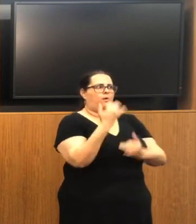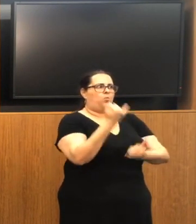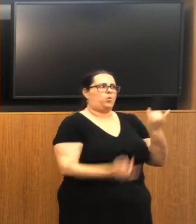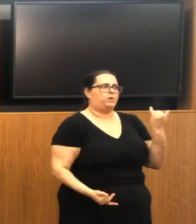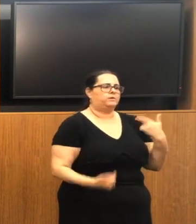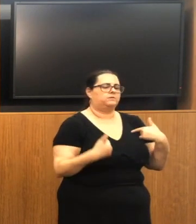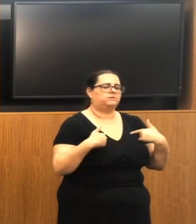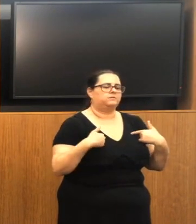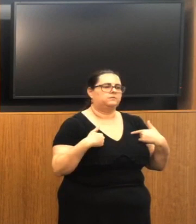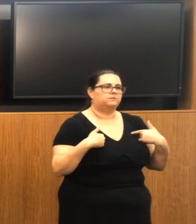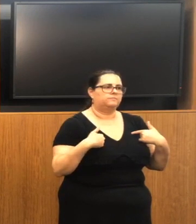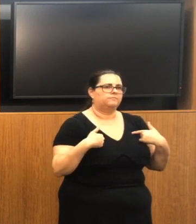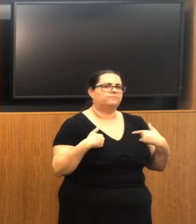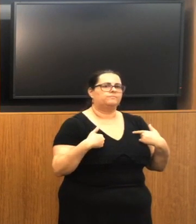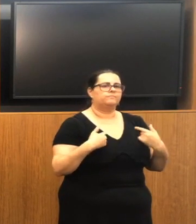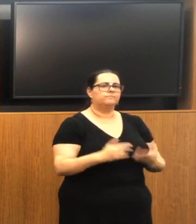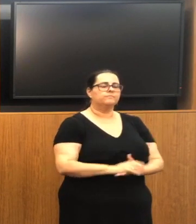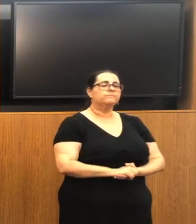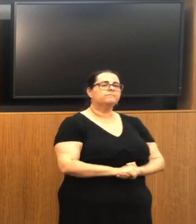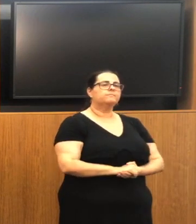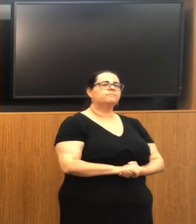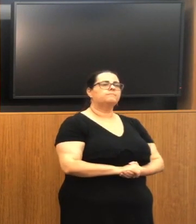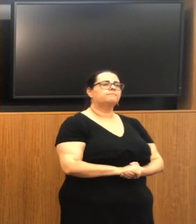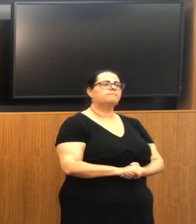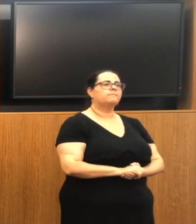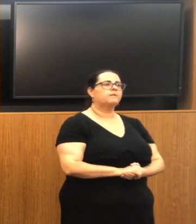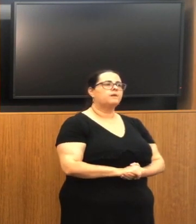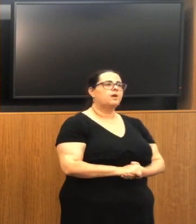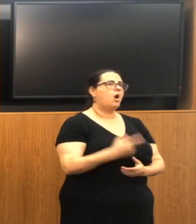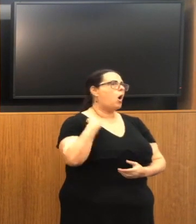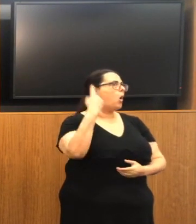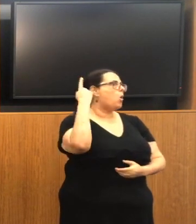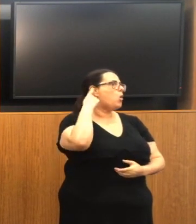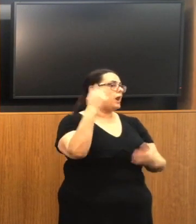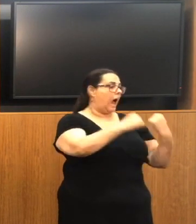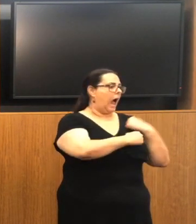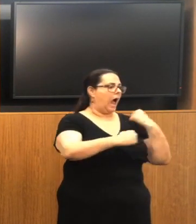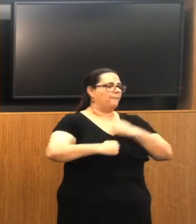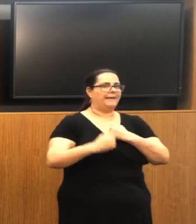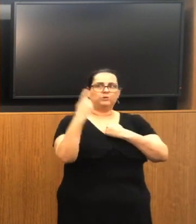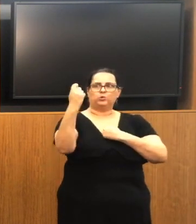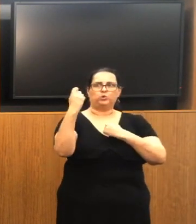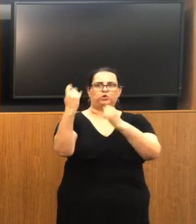Of course, we feared that the army was going to break into our city and so we fled.